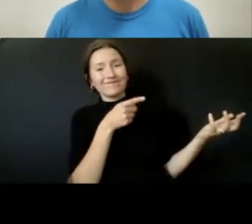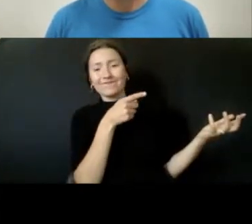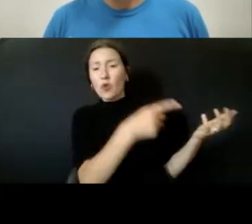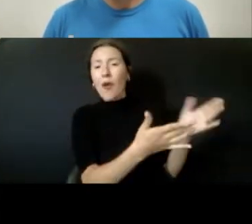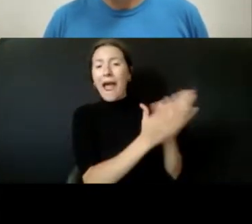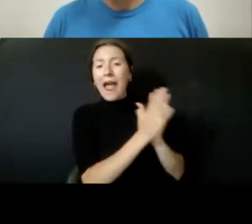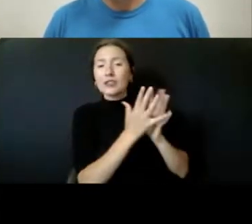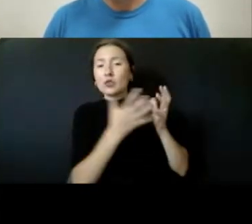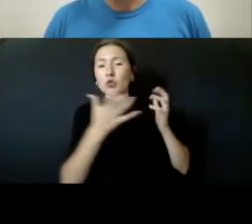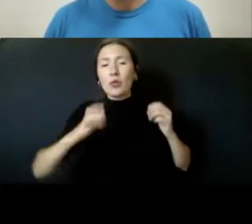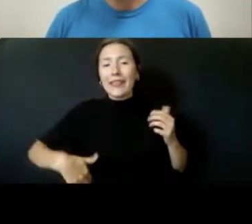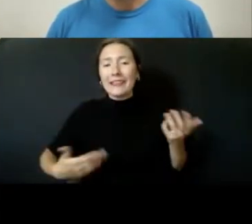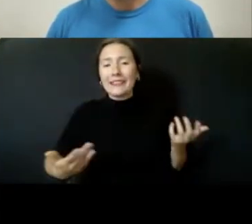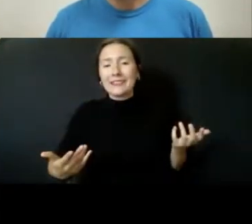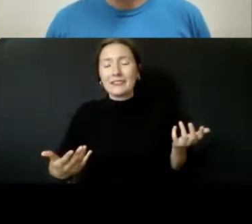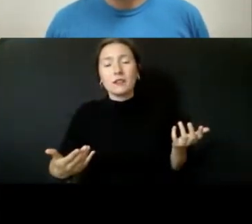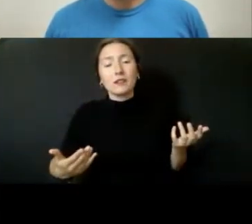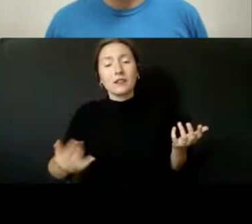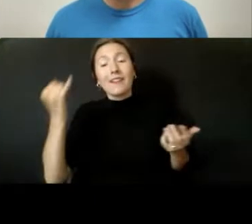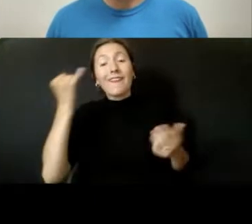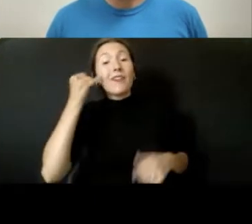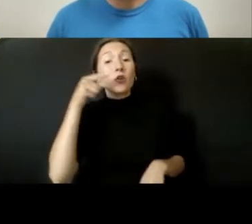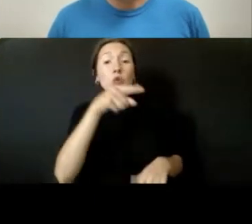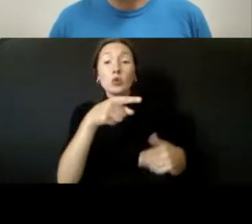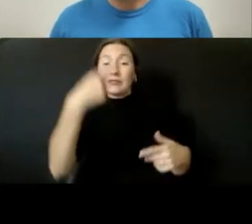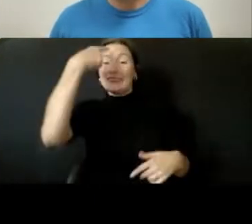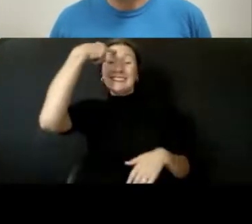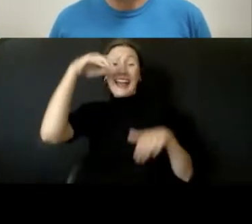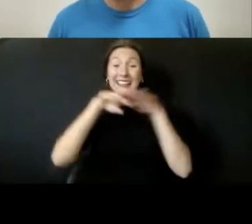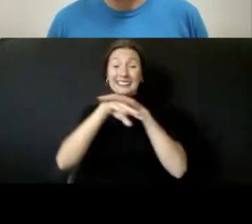build this into your design practice if you're not doing this in your storyboarding and your